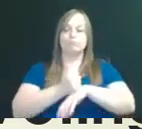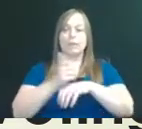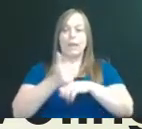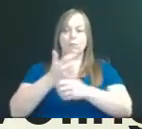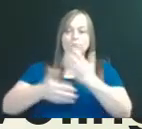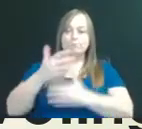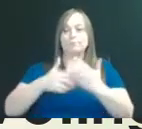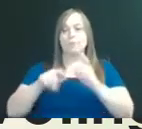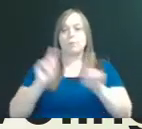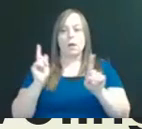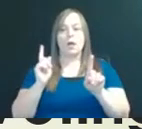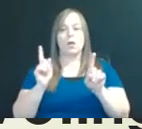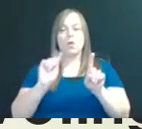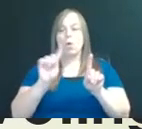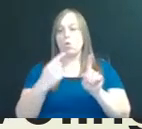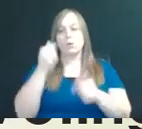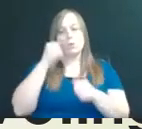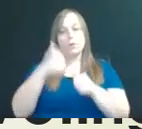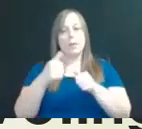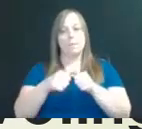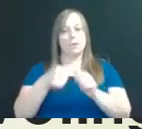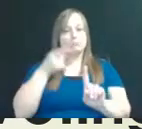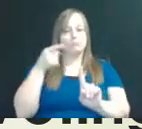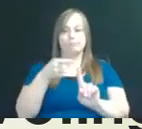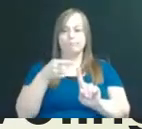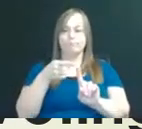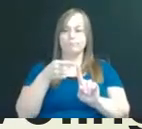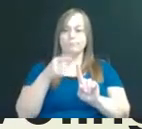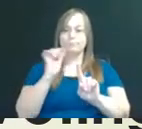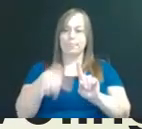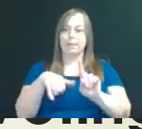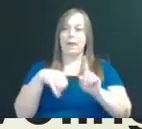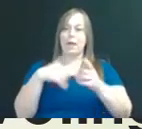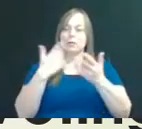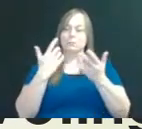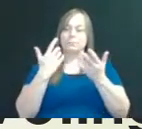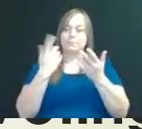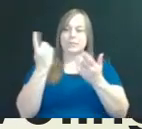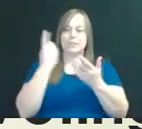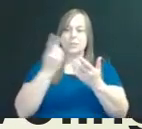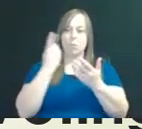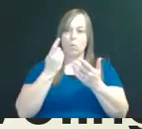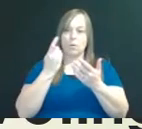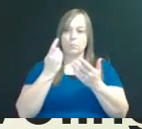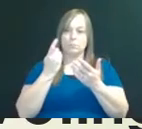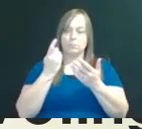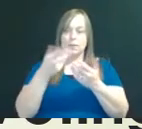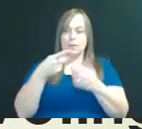But always remember the big takeaway is there is someone on the PAVA team